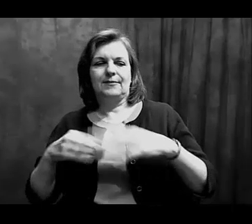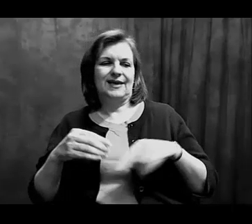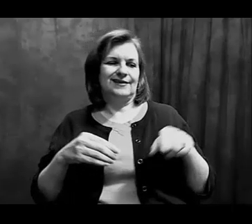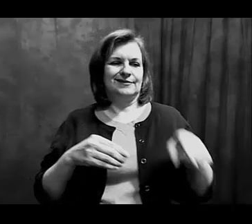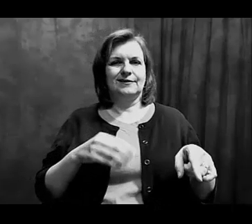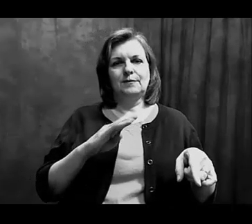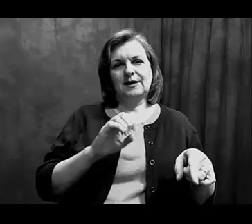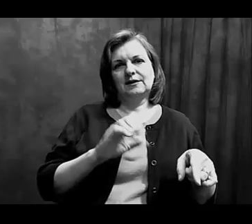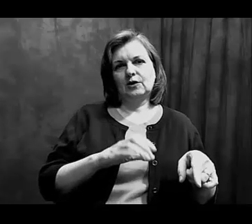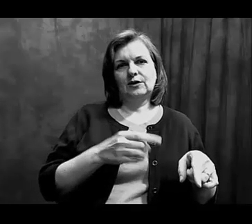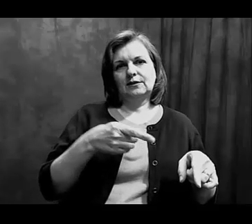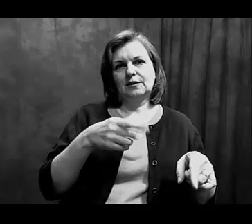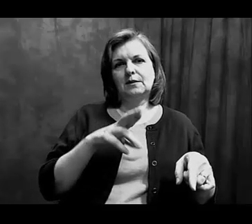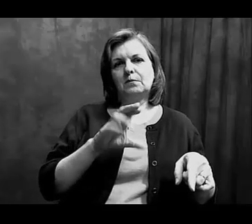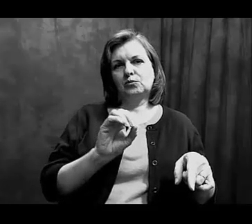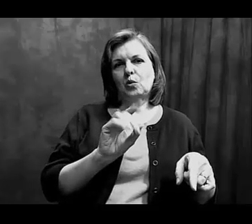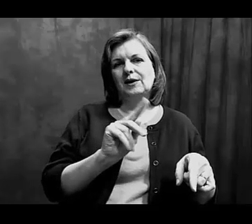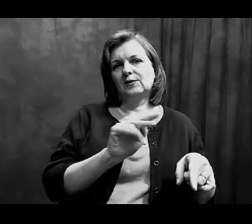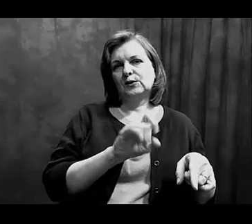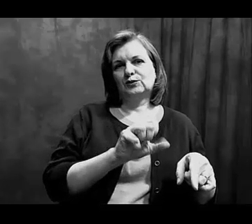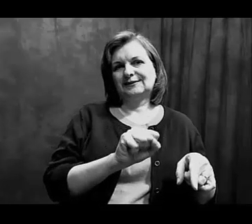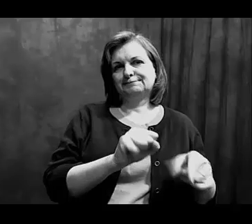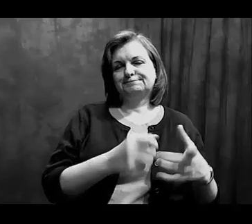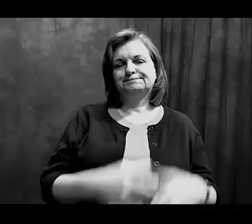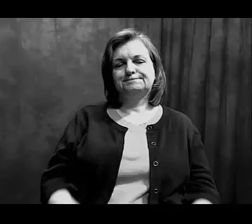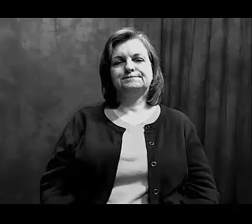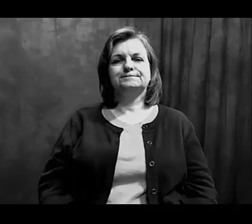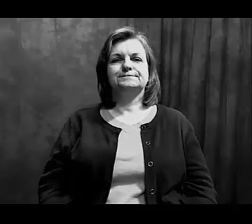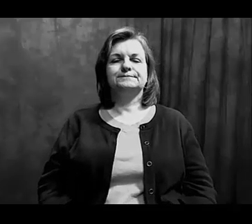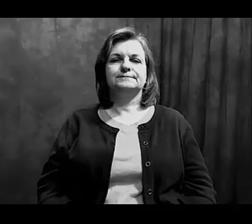than we saw in the prokaryotes